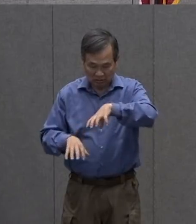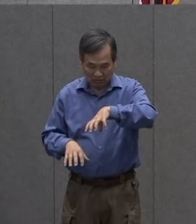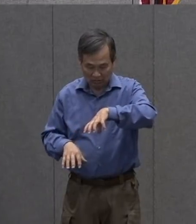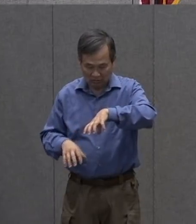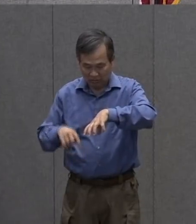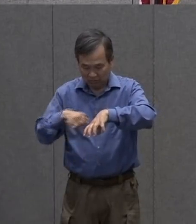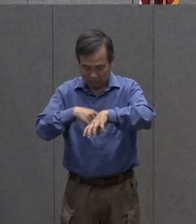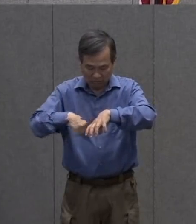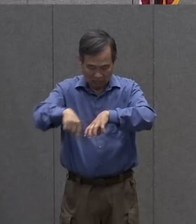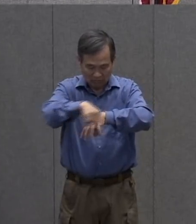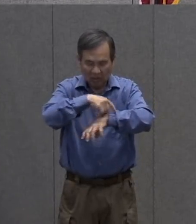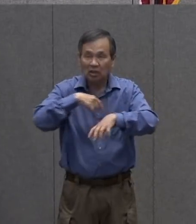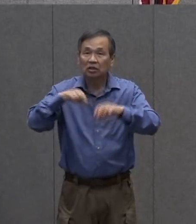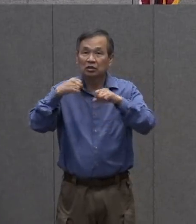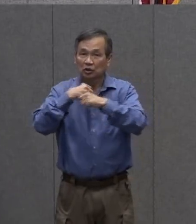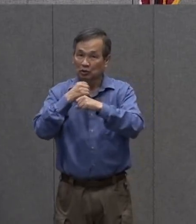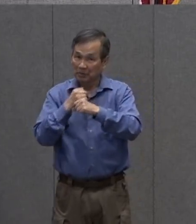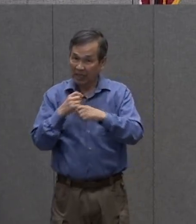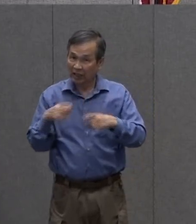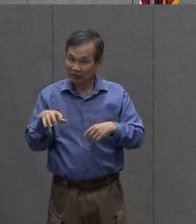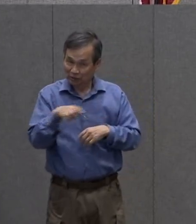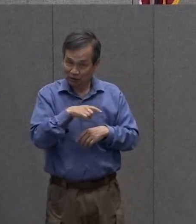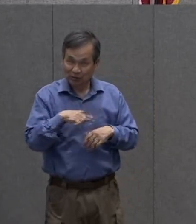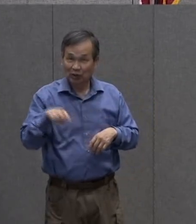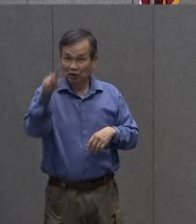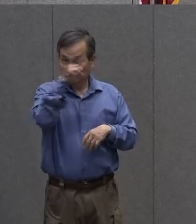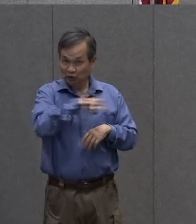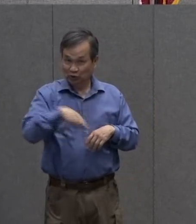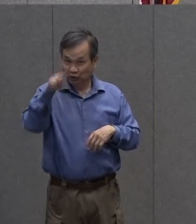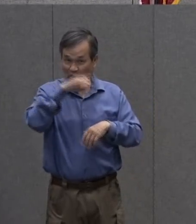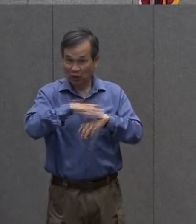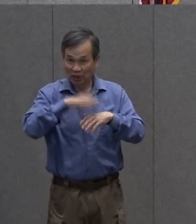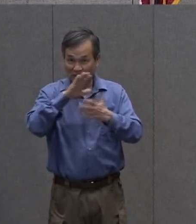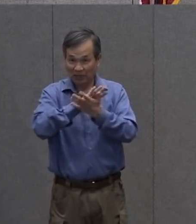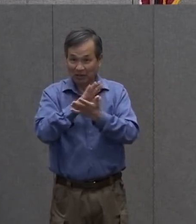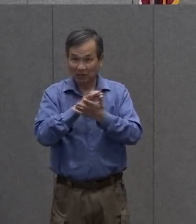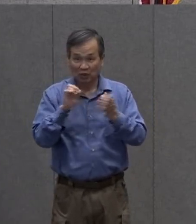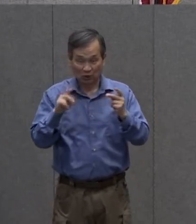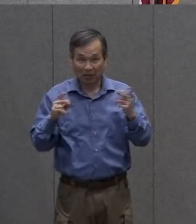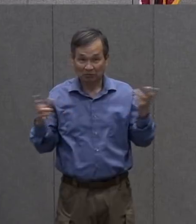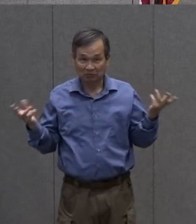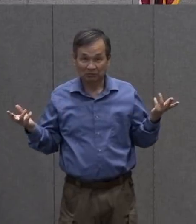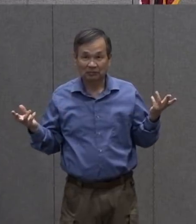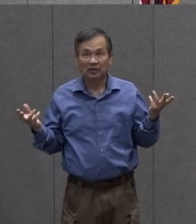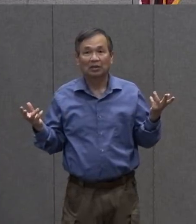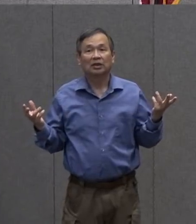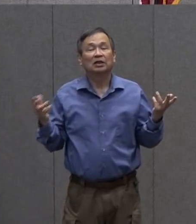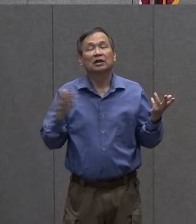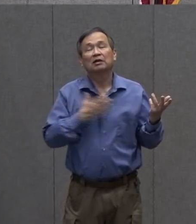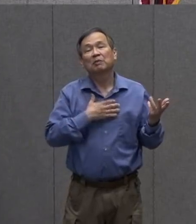So you have two ways to make a circle or to create a circle in my home to play this game today.